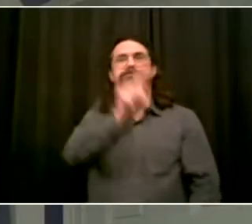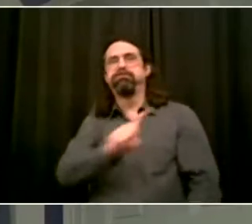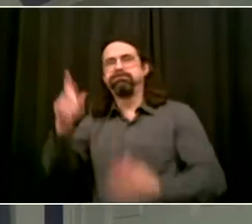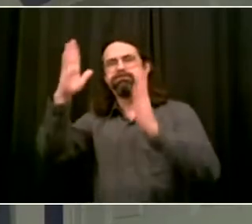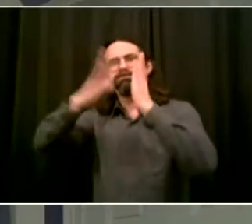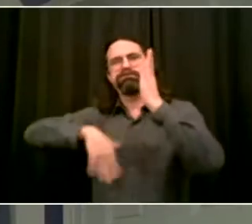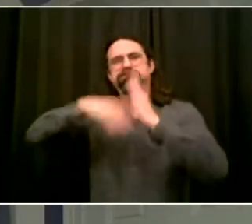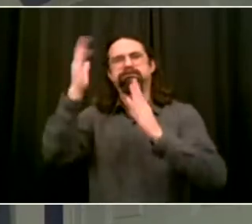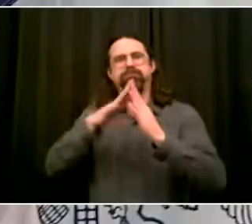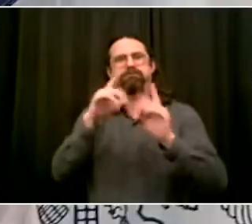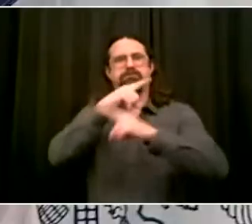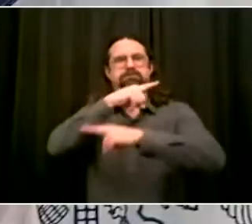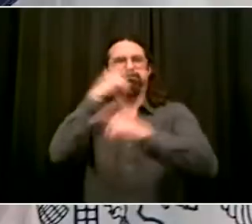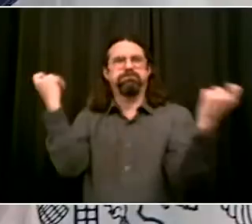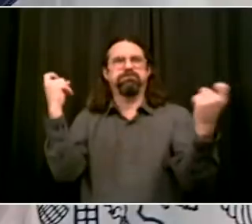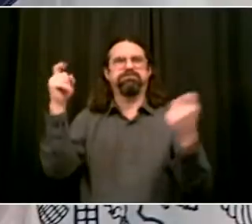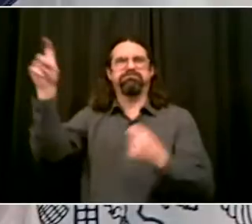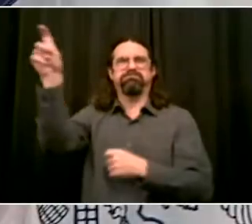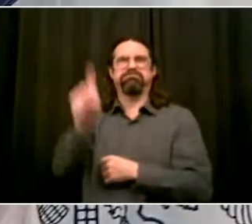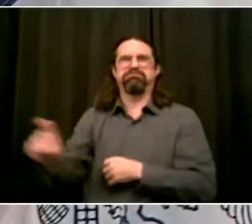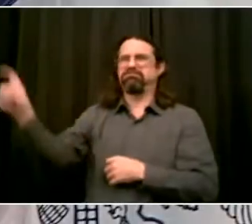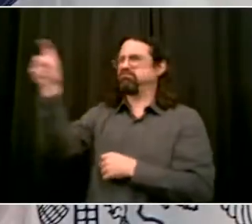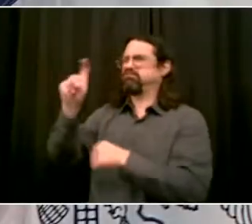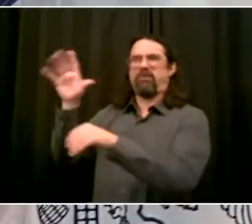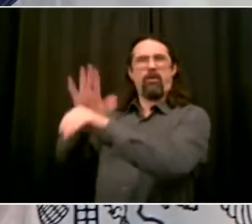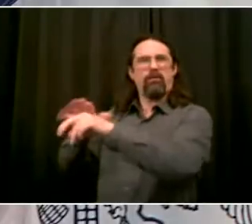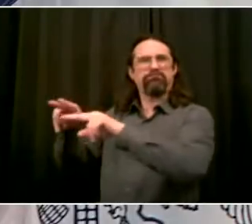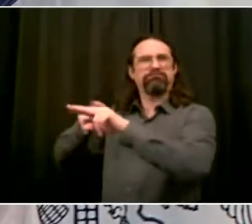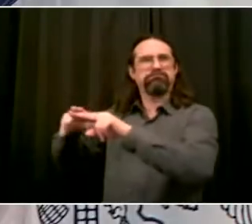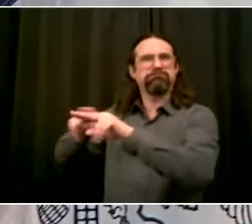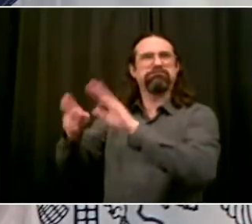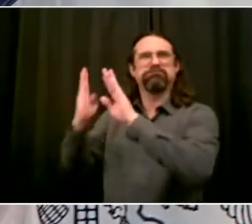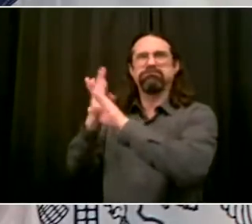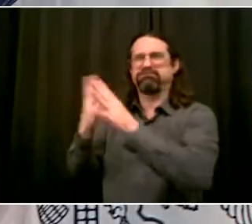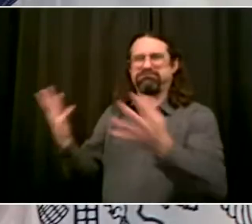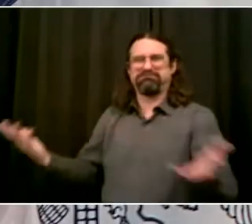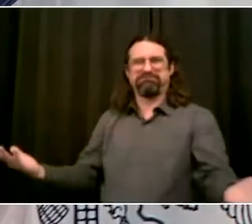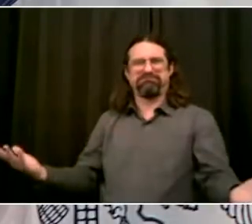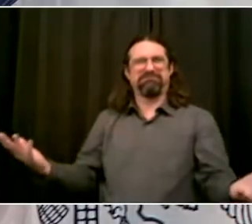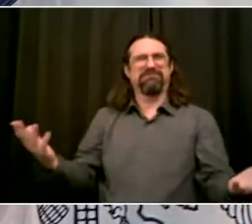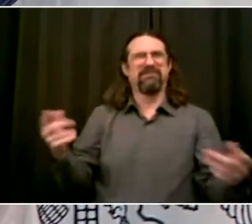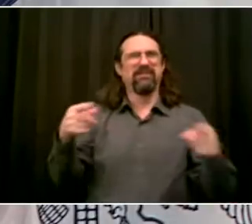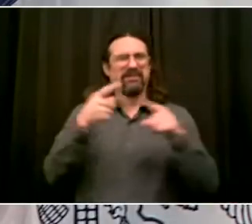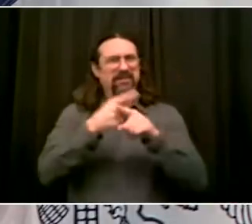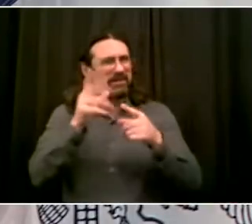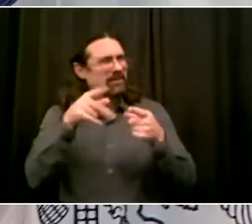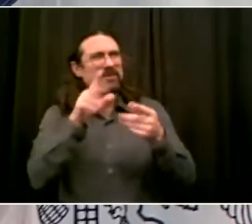HIGHER FARERES. I WONDER IF THERE'S ANYTHING TTE